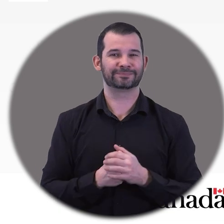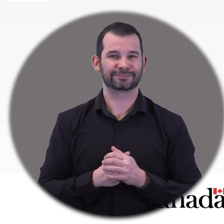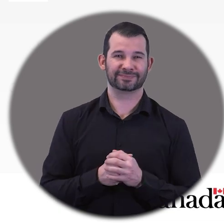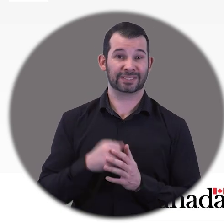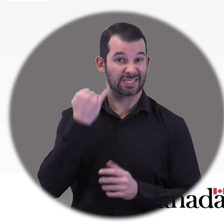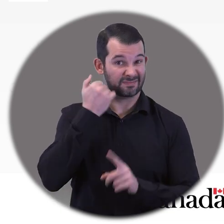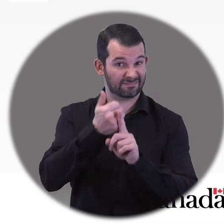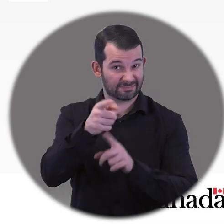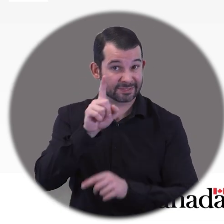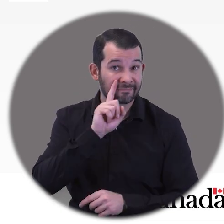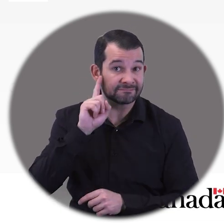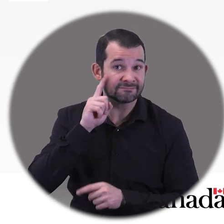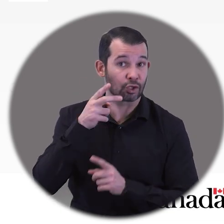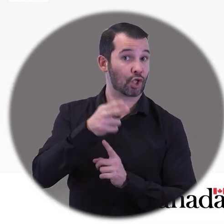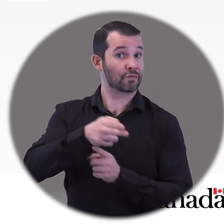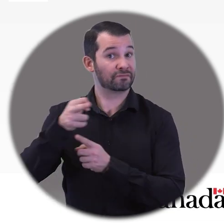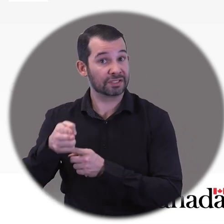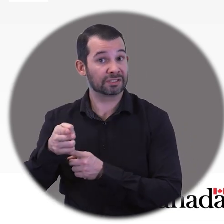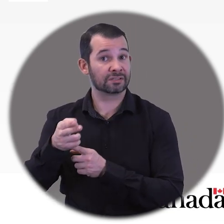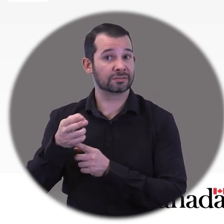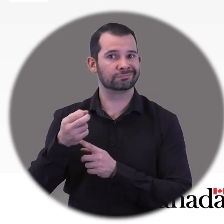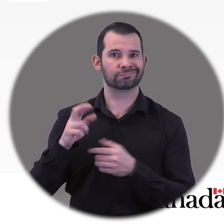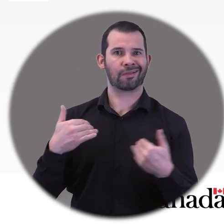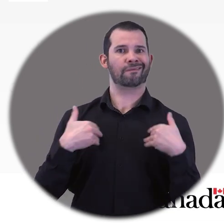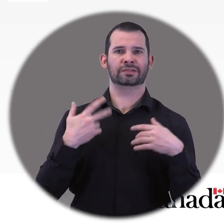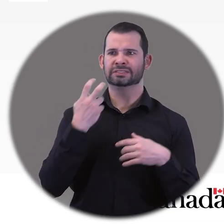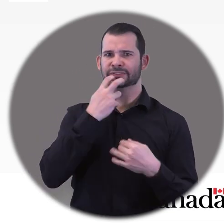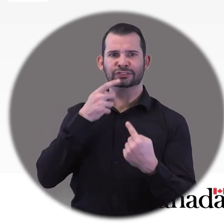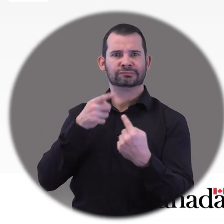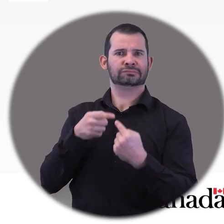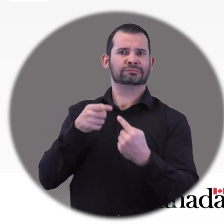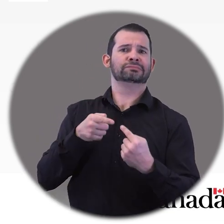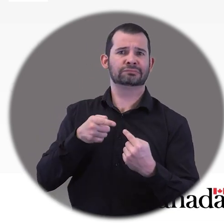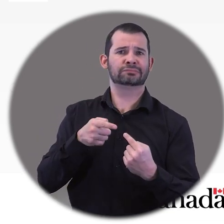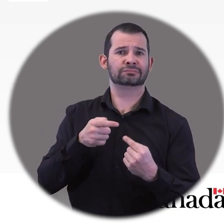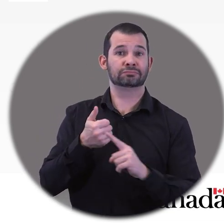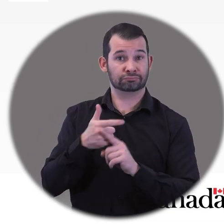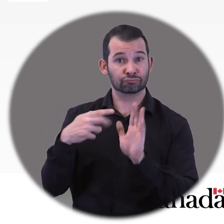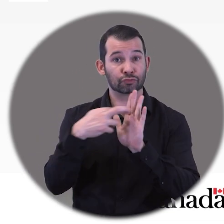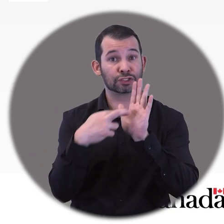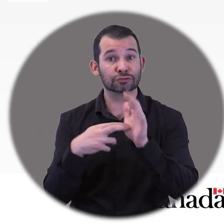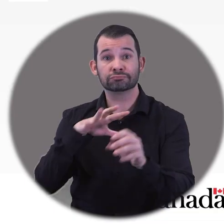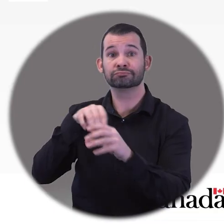If you are deaf, hard of hearing, or have a speech impairment and are registered